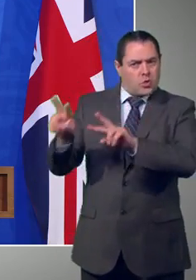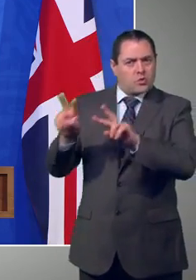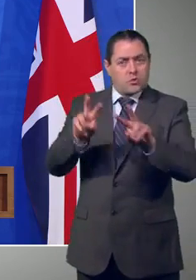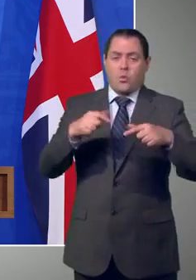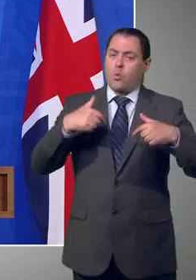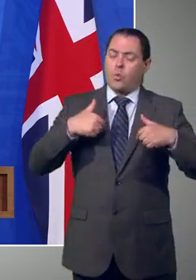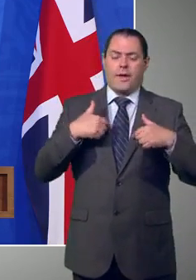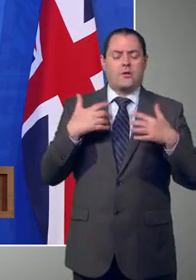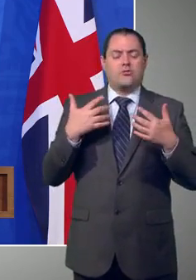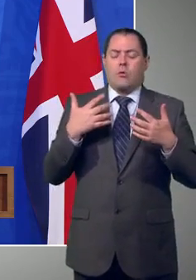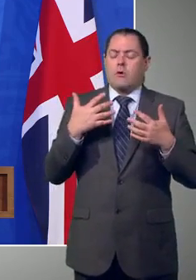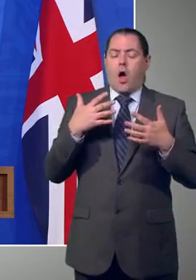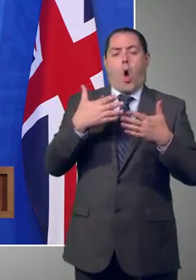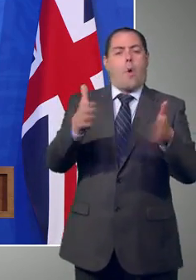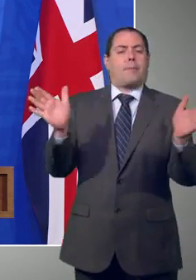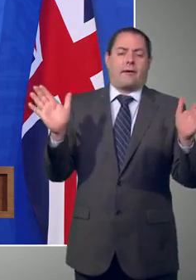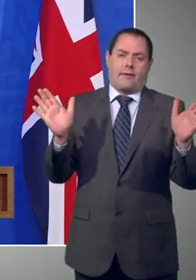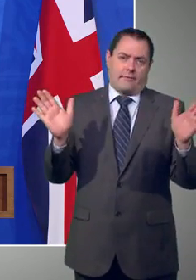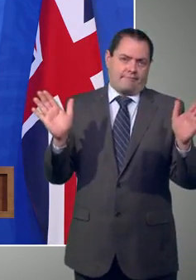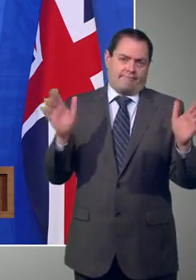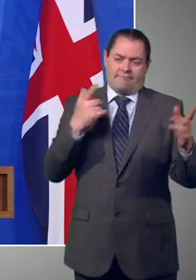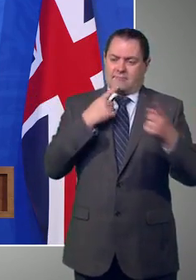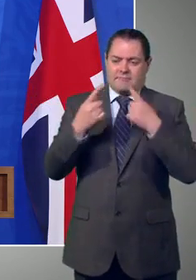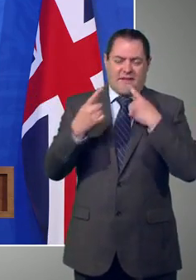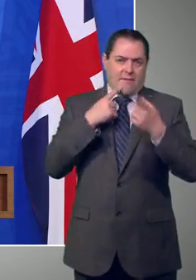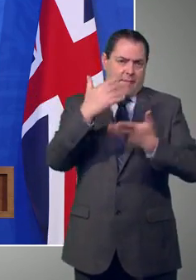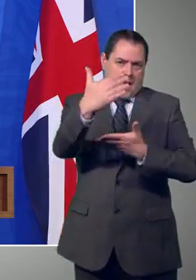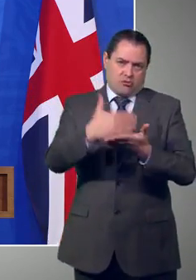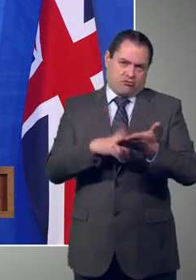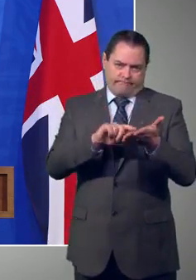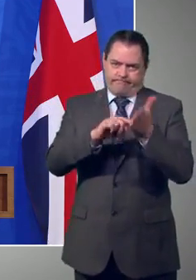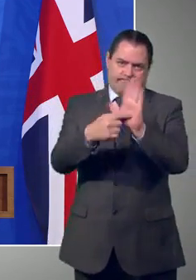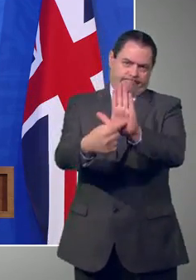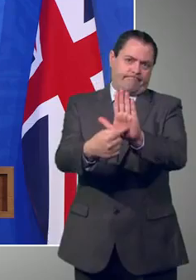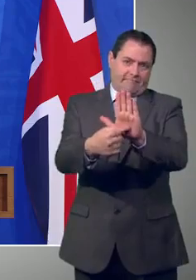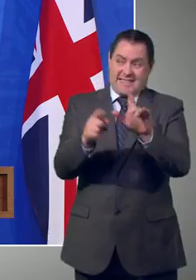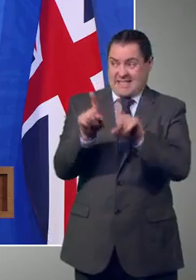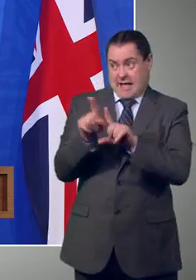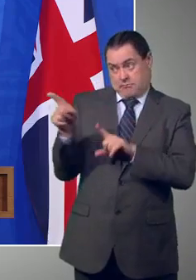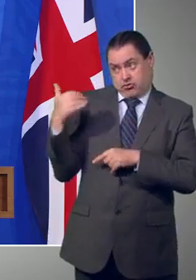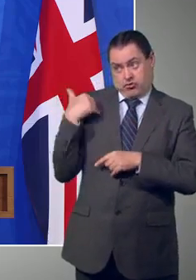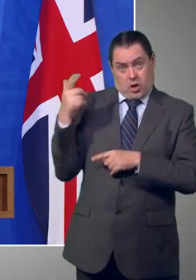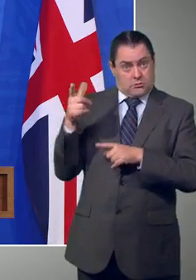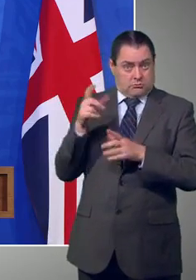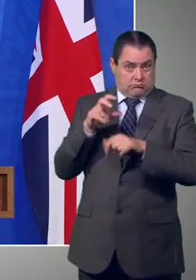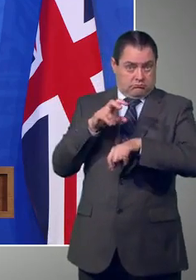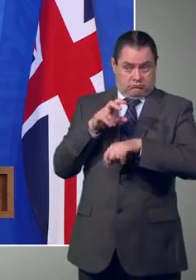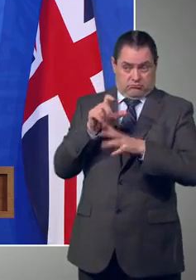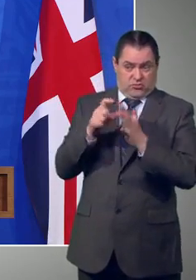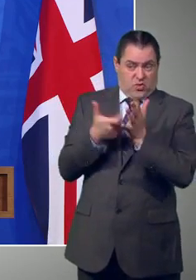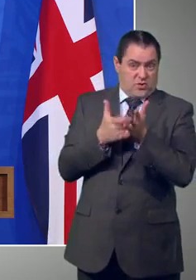all of this data set it all out as Dr Harries just has done the